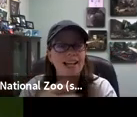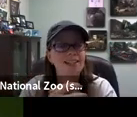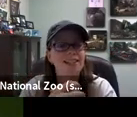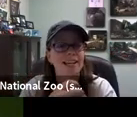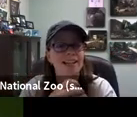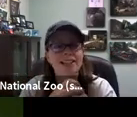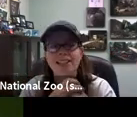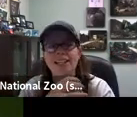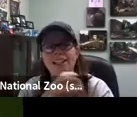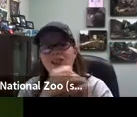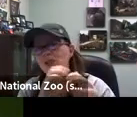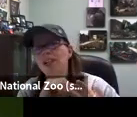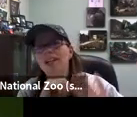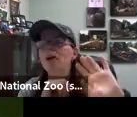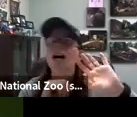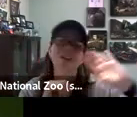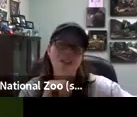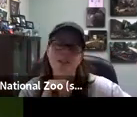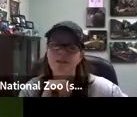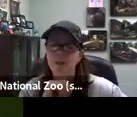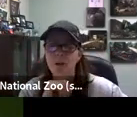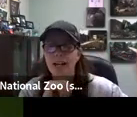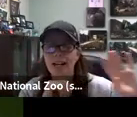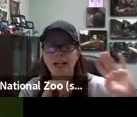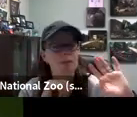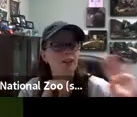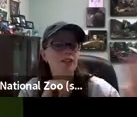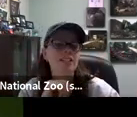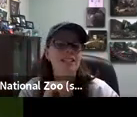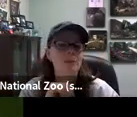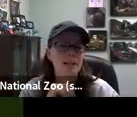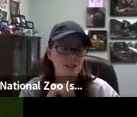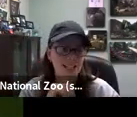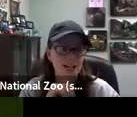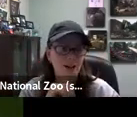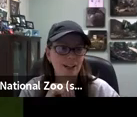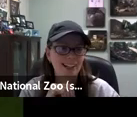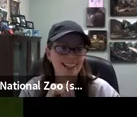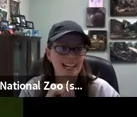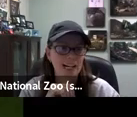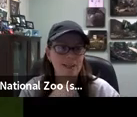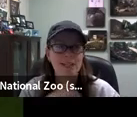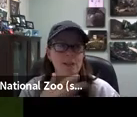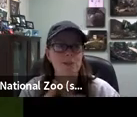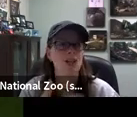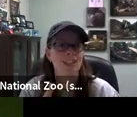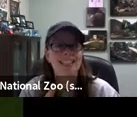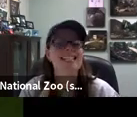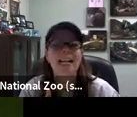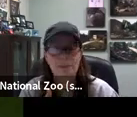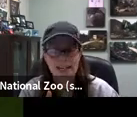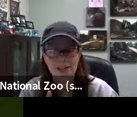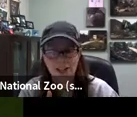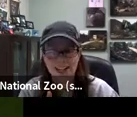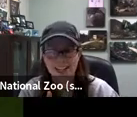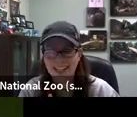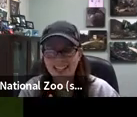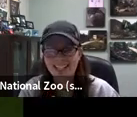and send seeds shooting you hundreds of feet away at 160 miles an hour!